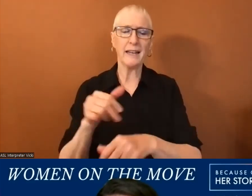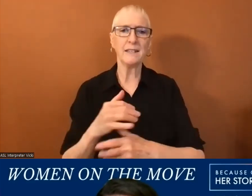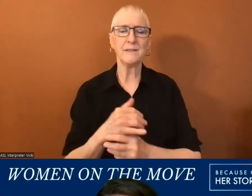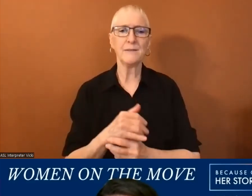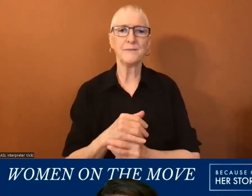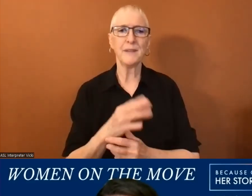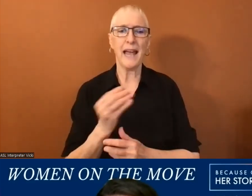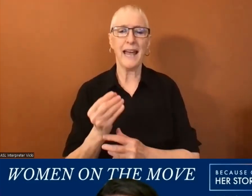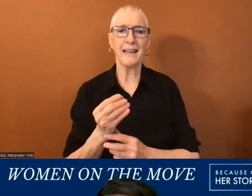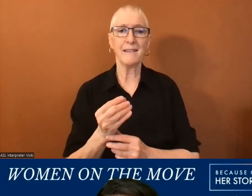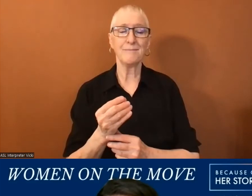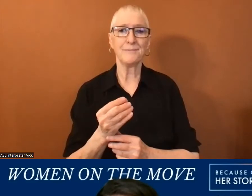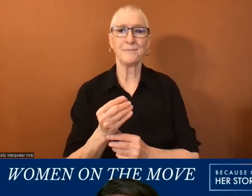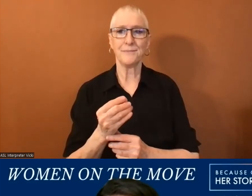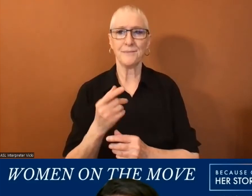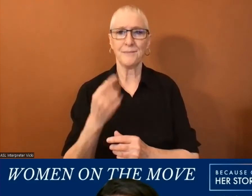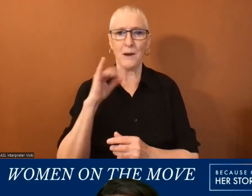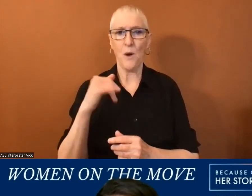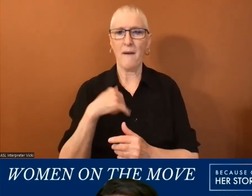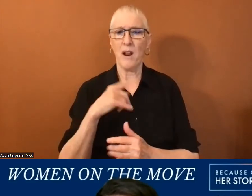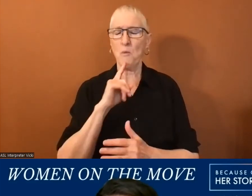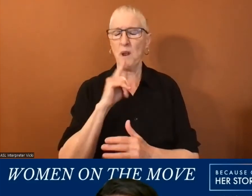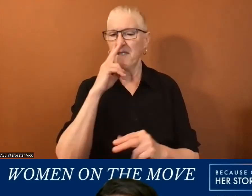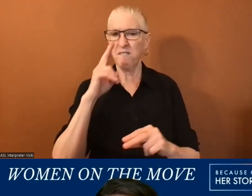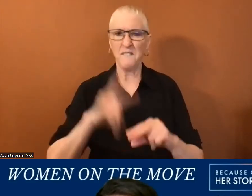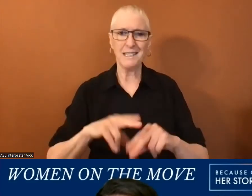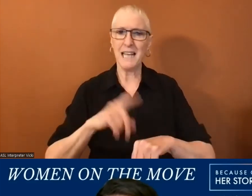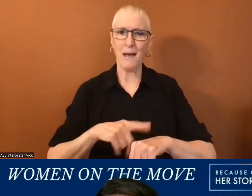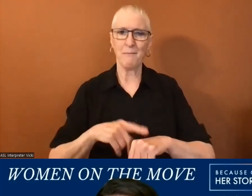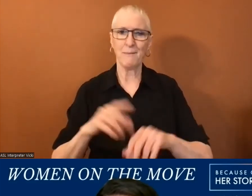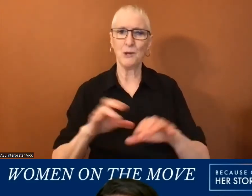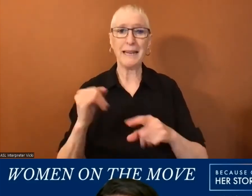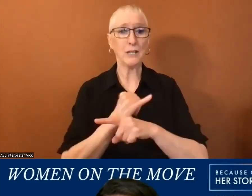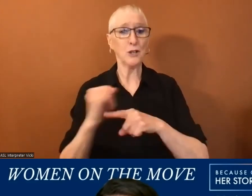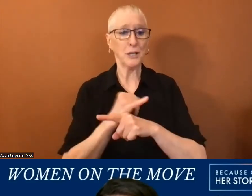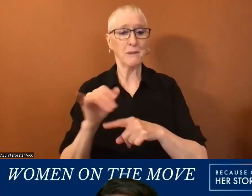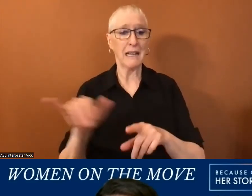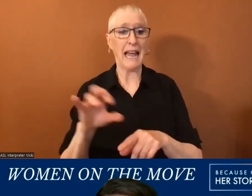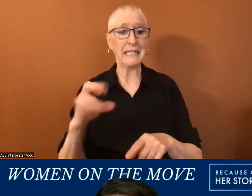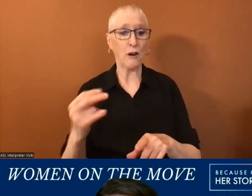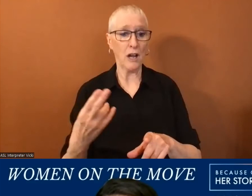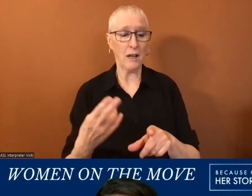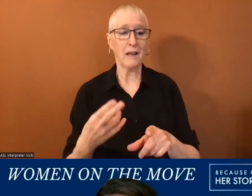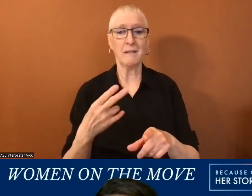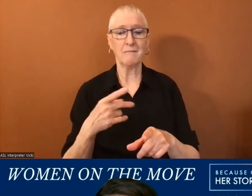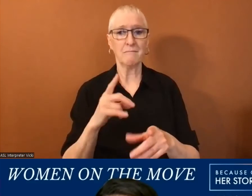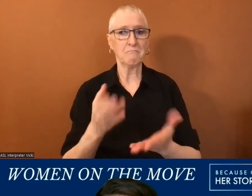and I know that I have had a really fun time doing internships like Sarah suggested so these are all